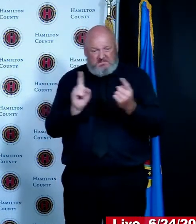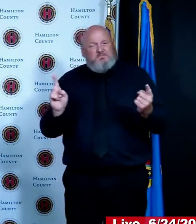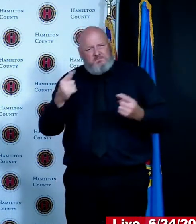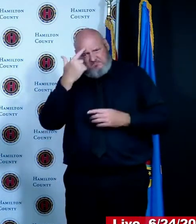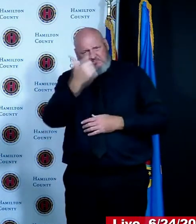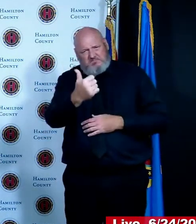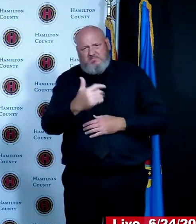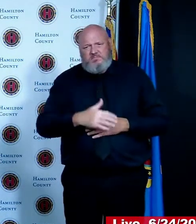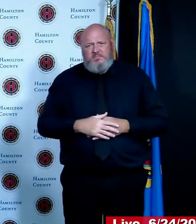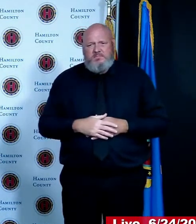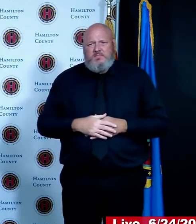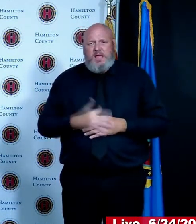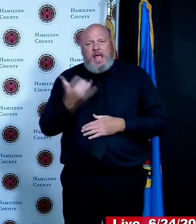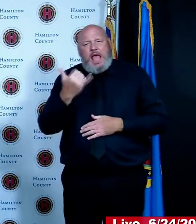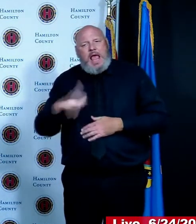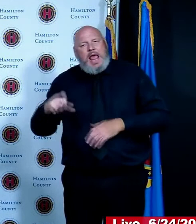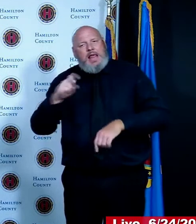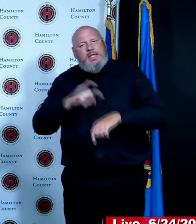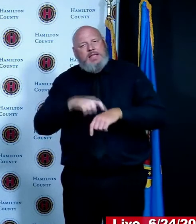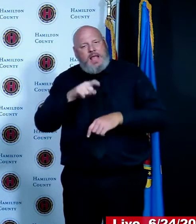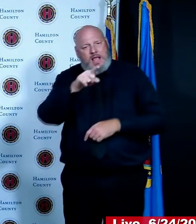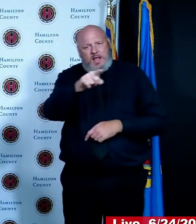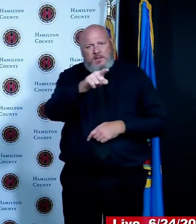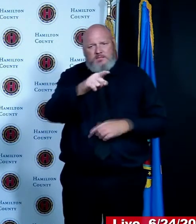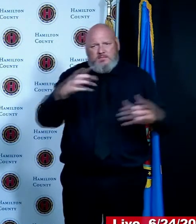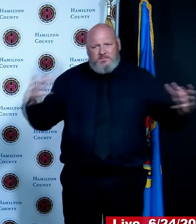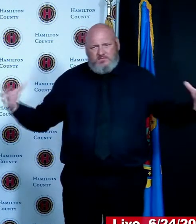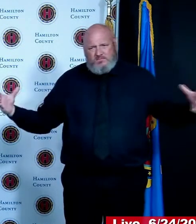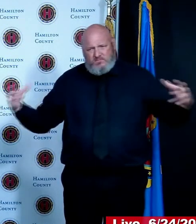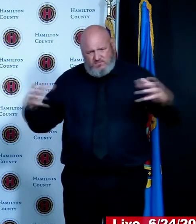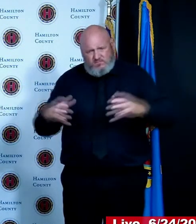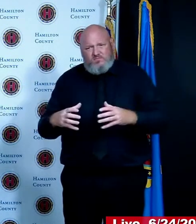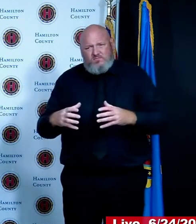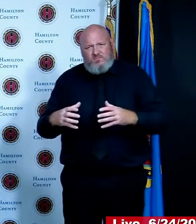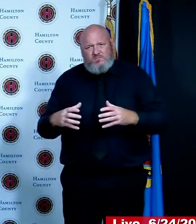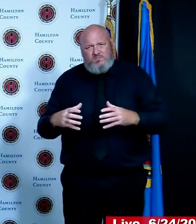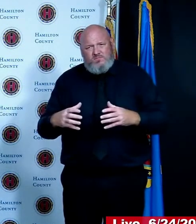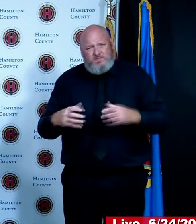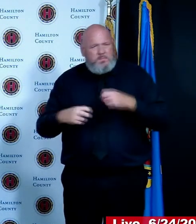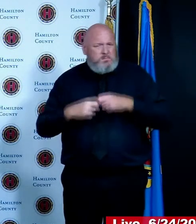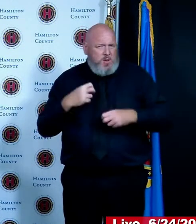for folks in the families to get sick and then I have one question for Denise